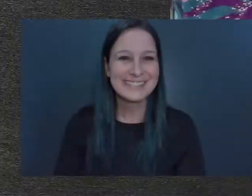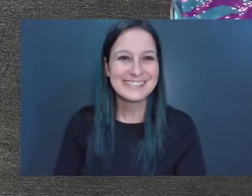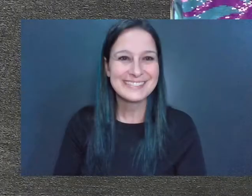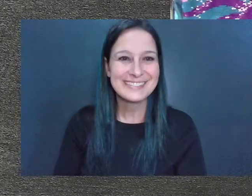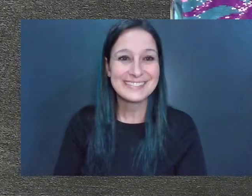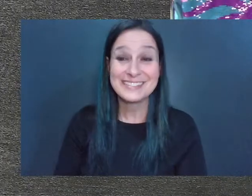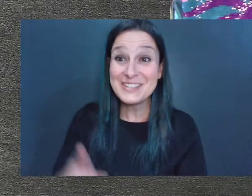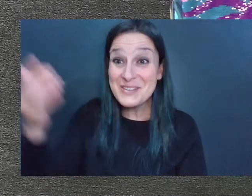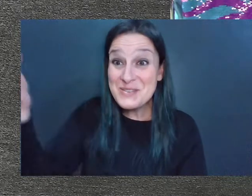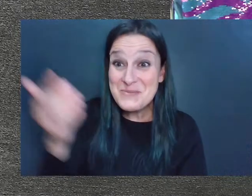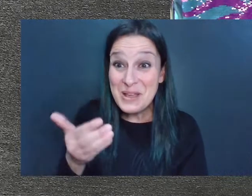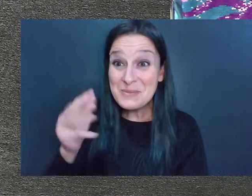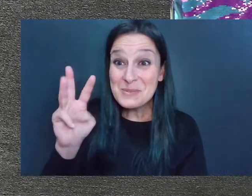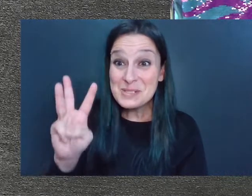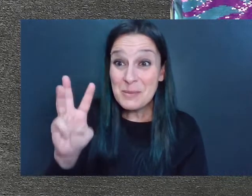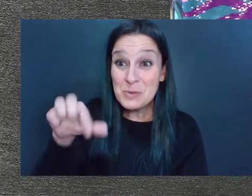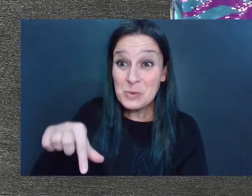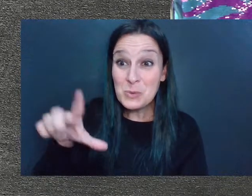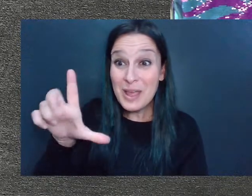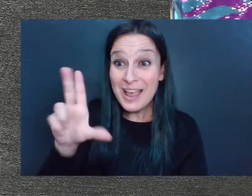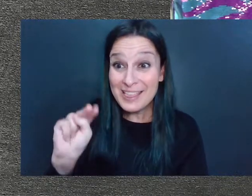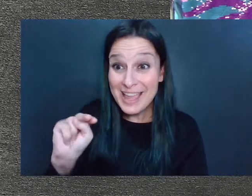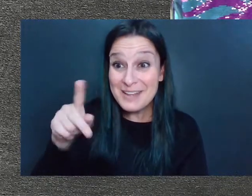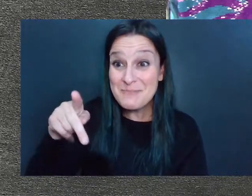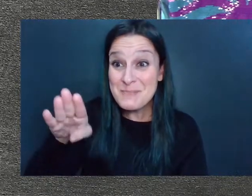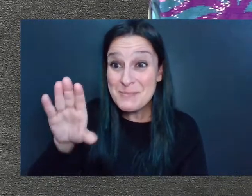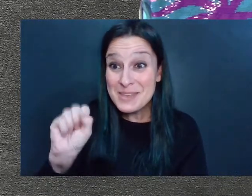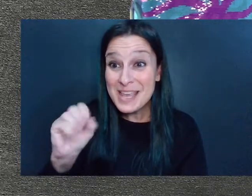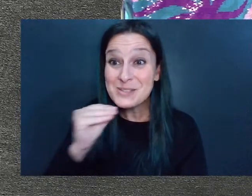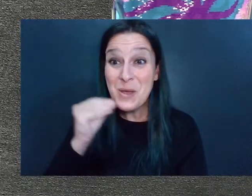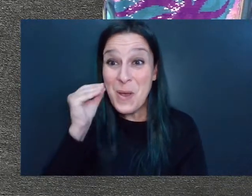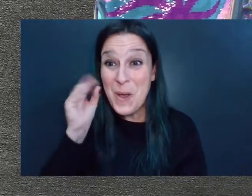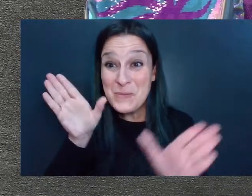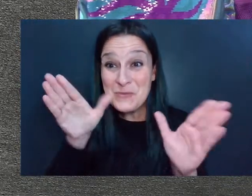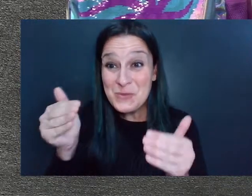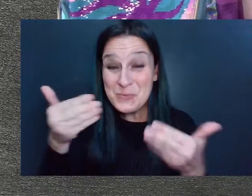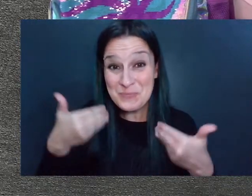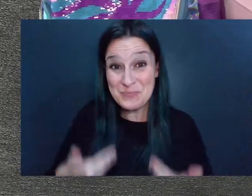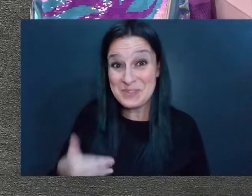Welcome WQLN PBS Homeroom. My name is Miss Valerie,